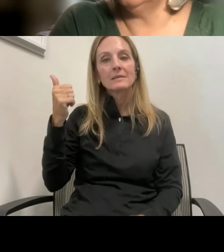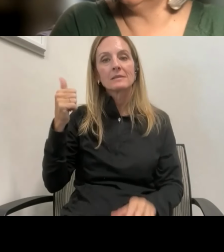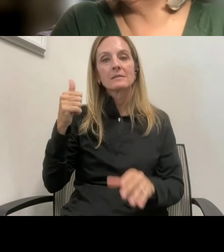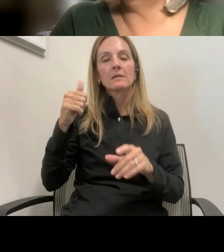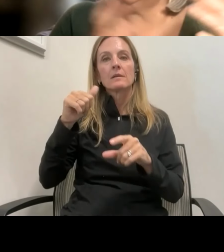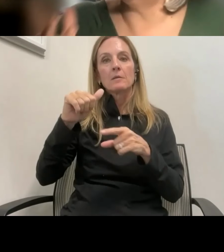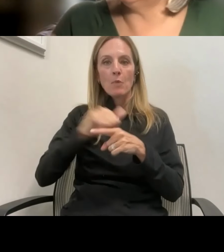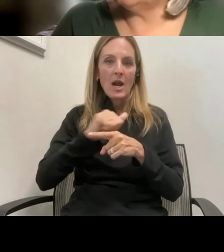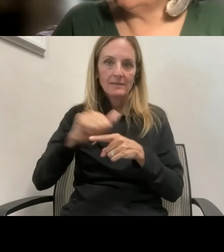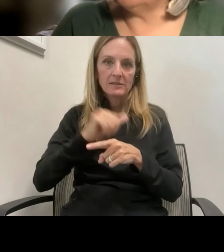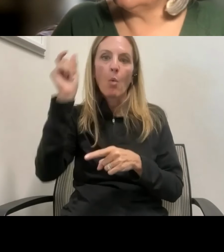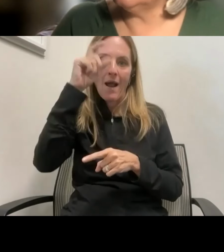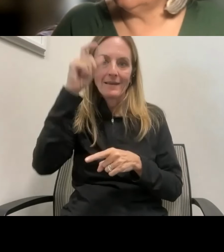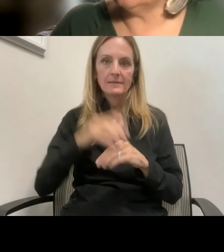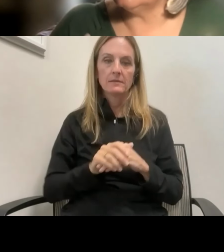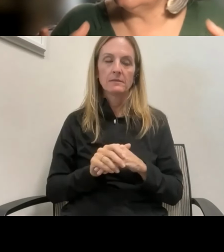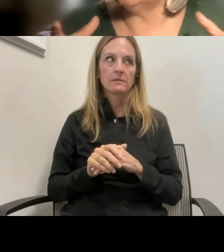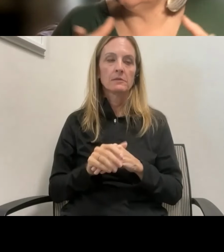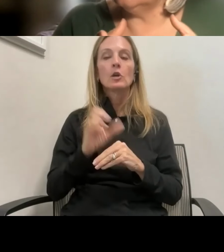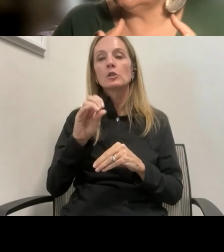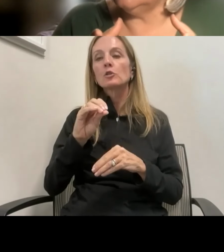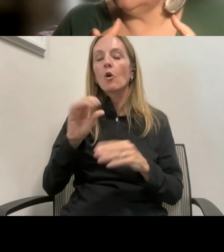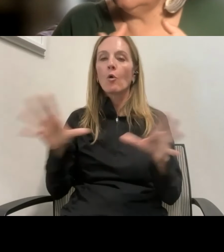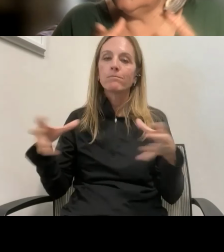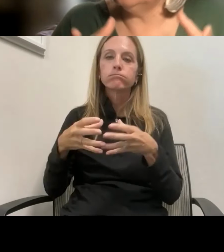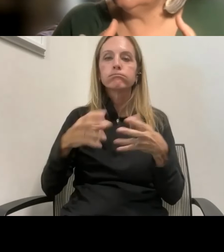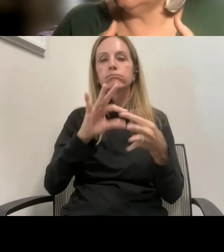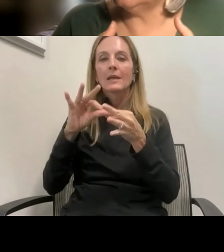And the collaboration and working together is like a synergy hey and how good that is